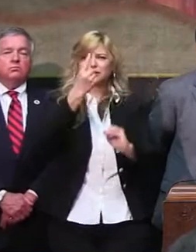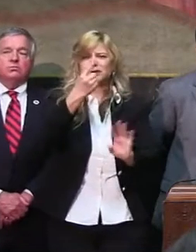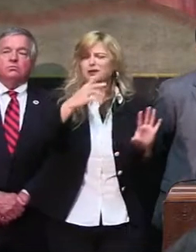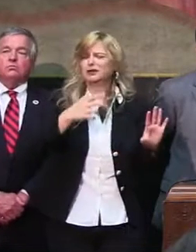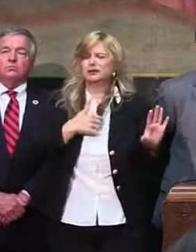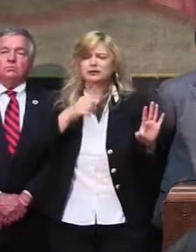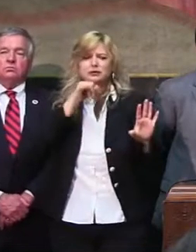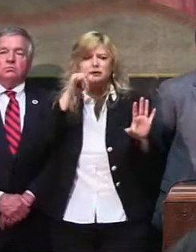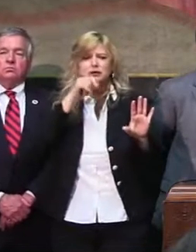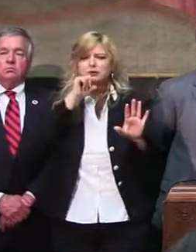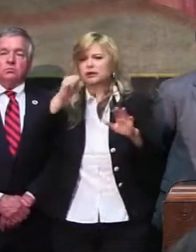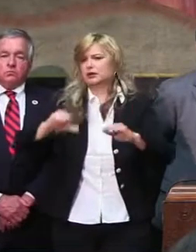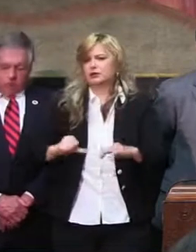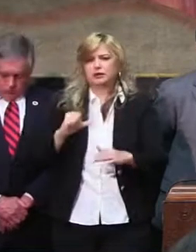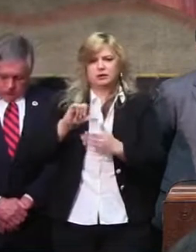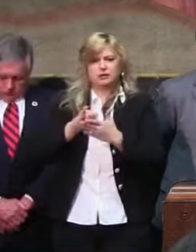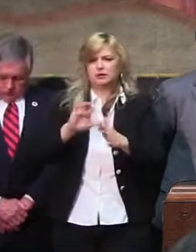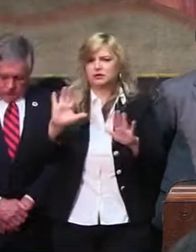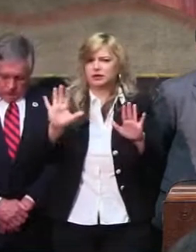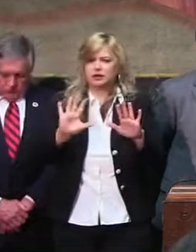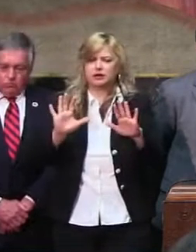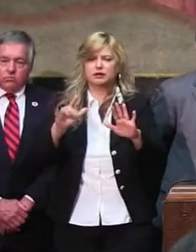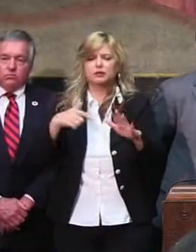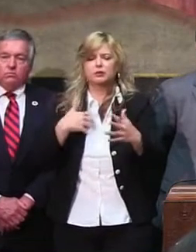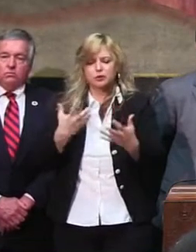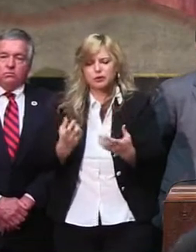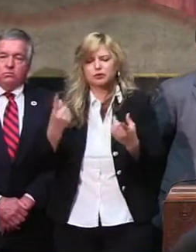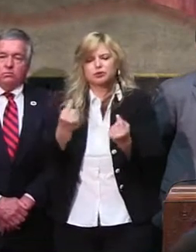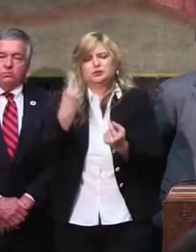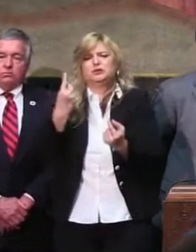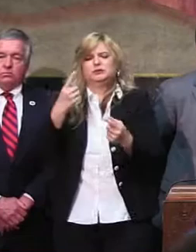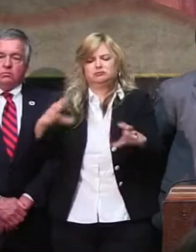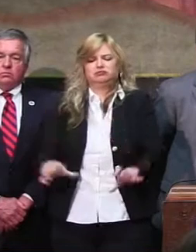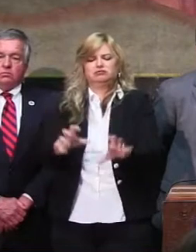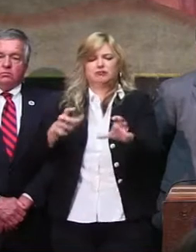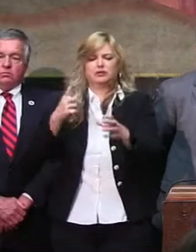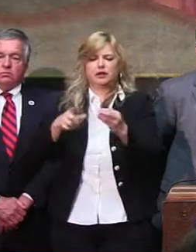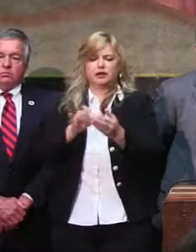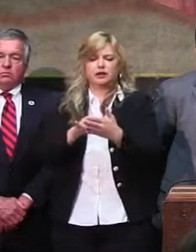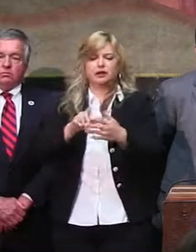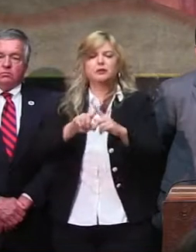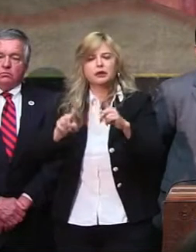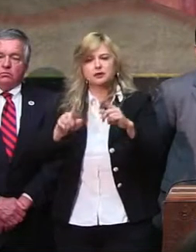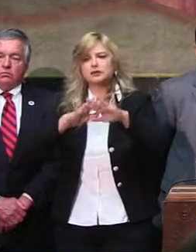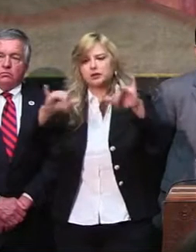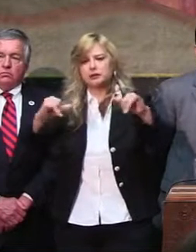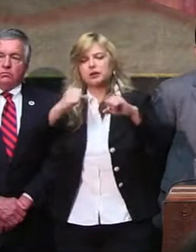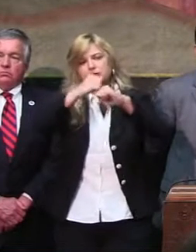it in a manner that was responsible and that protected public safety and we think we've done